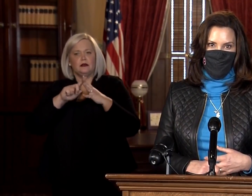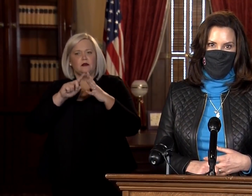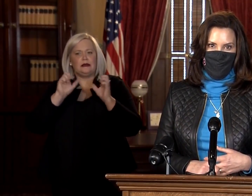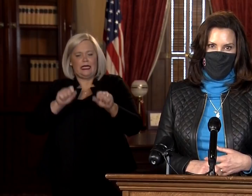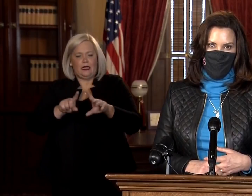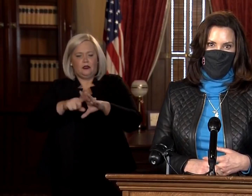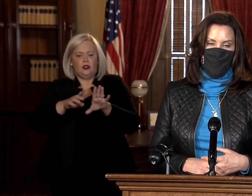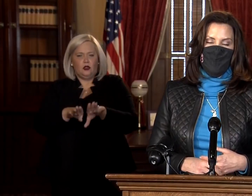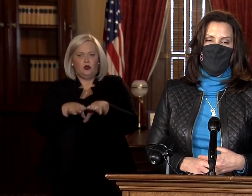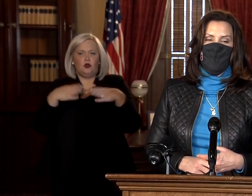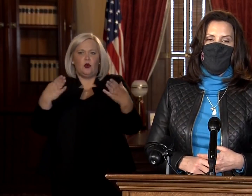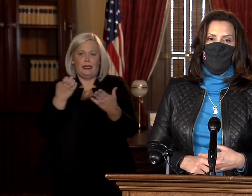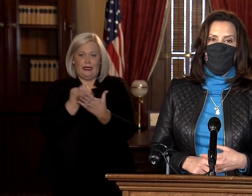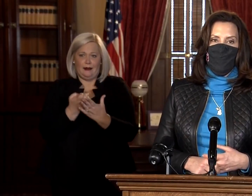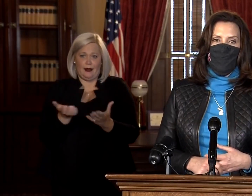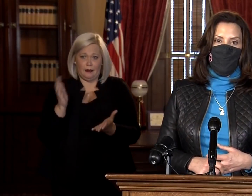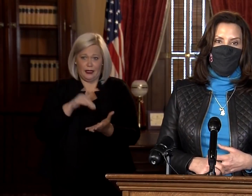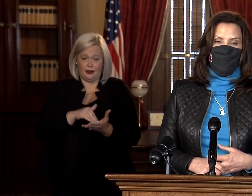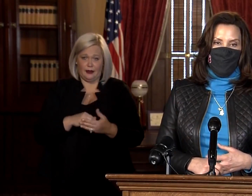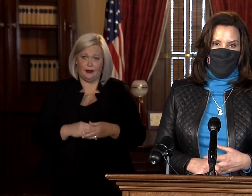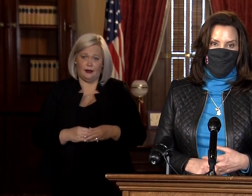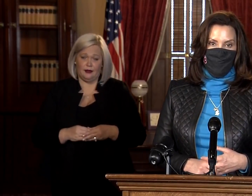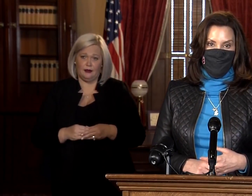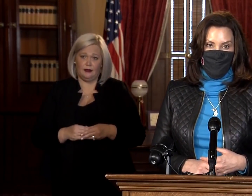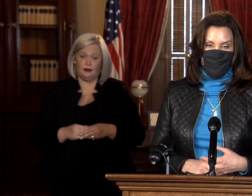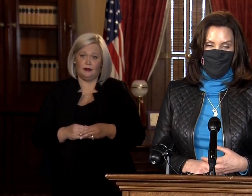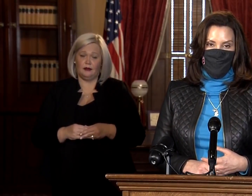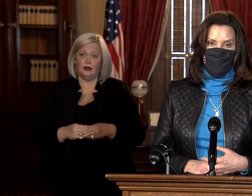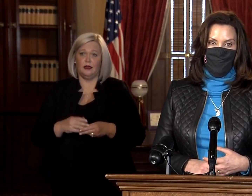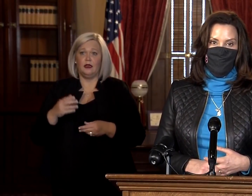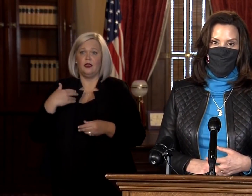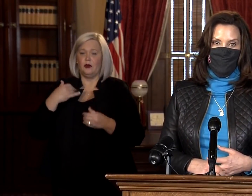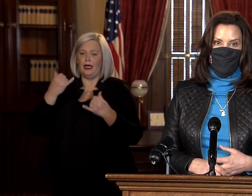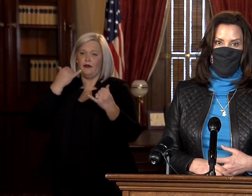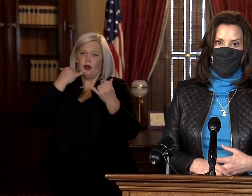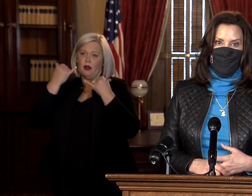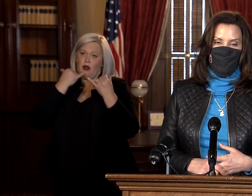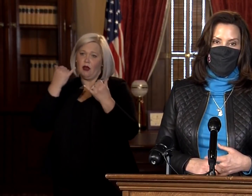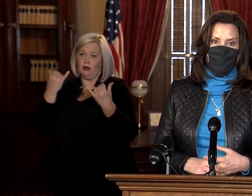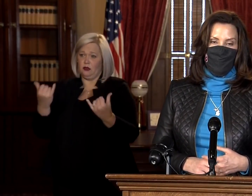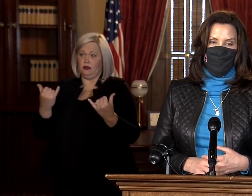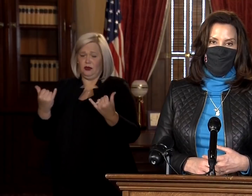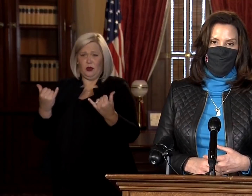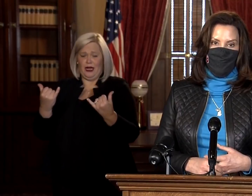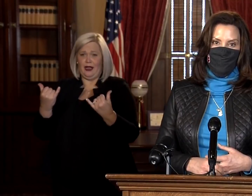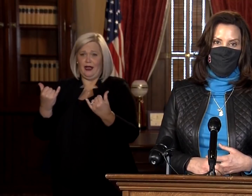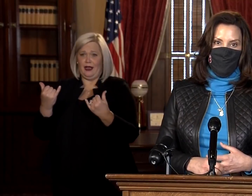feel that there was lower risk and in terms of reengaging other